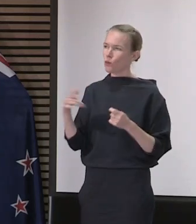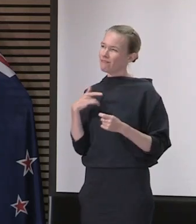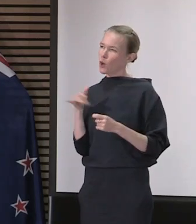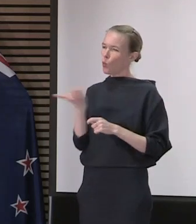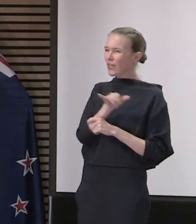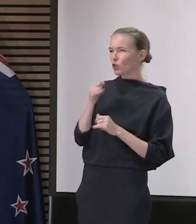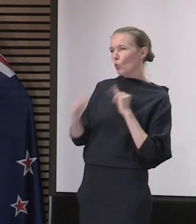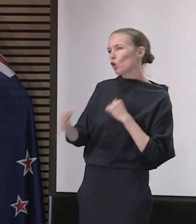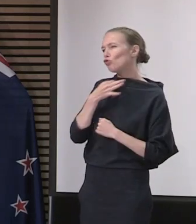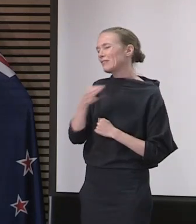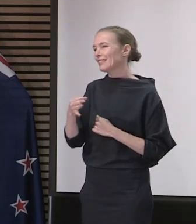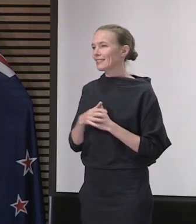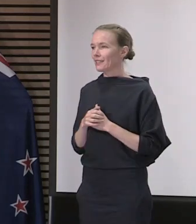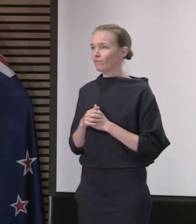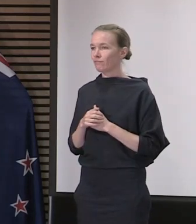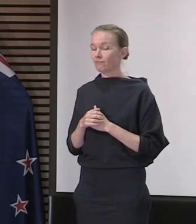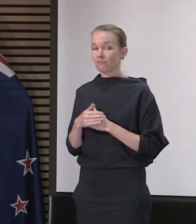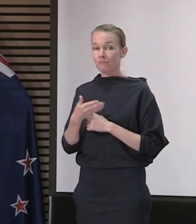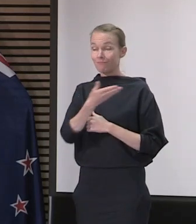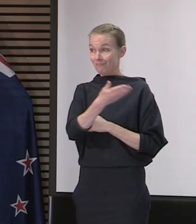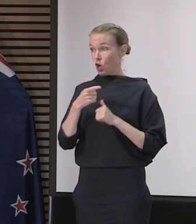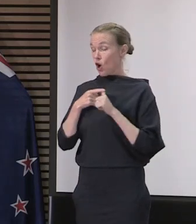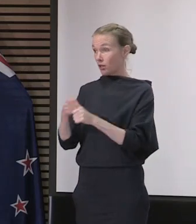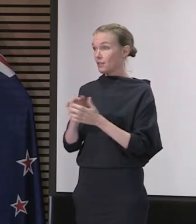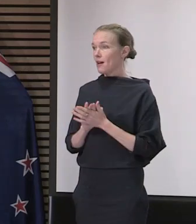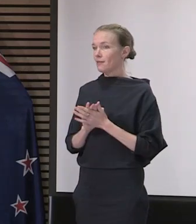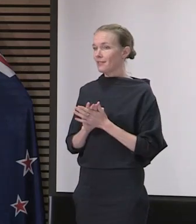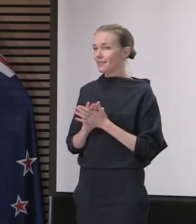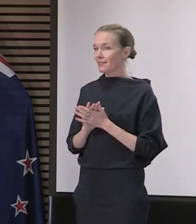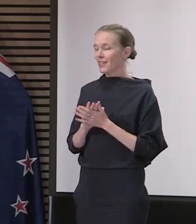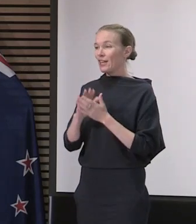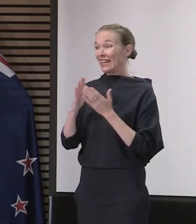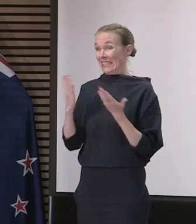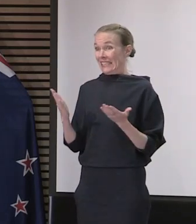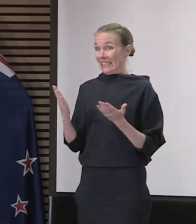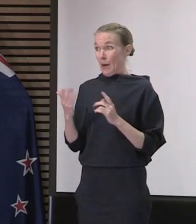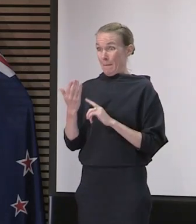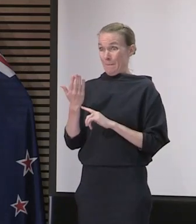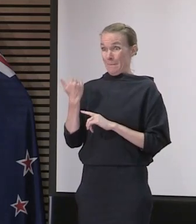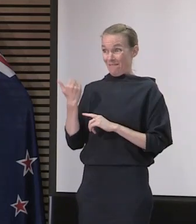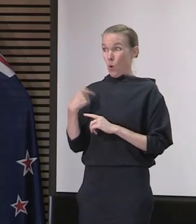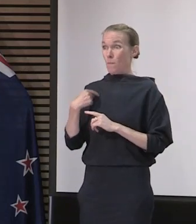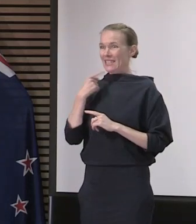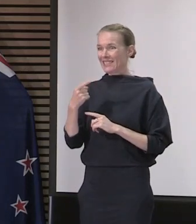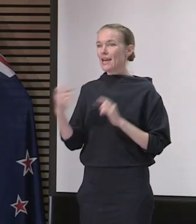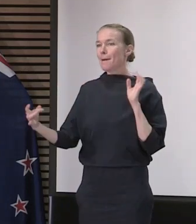those sort of things? What is the concern for you?